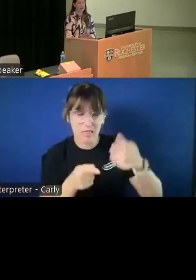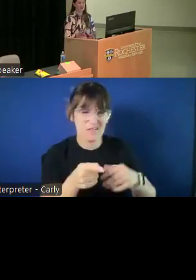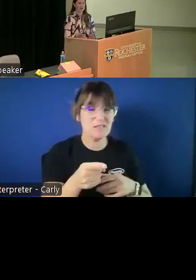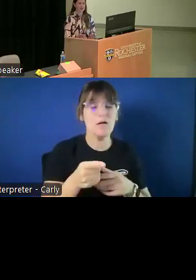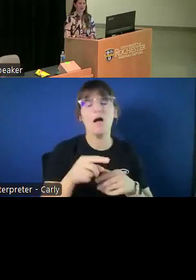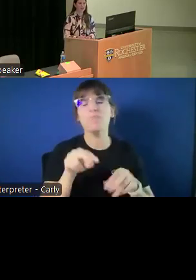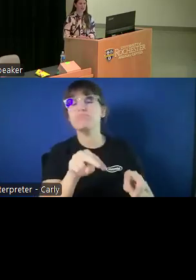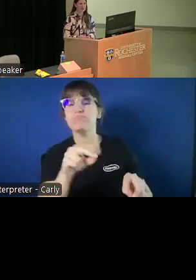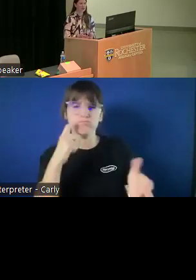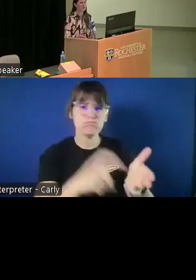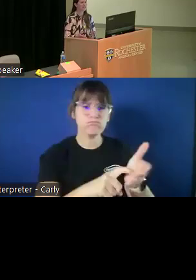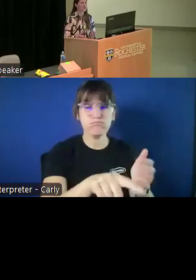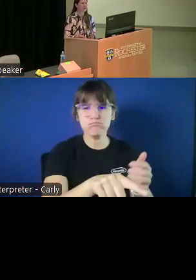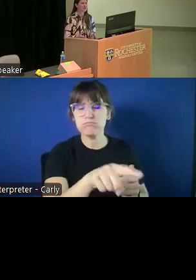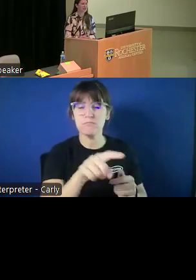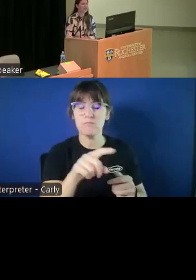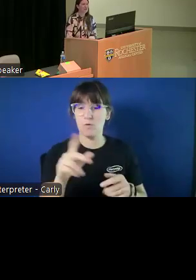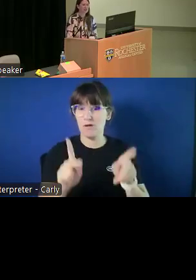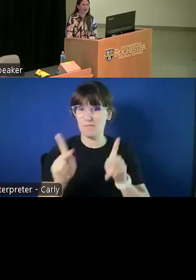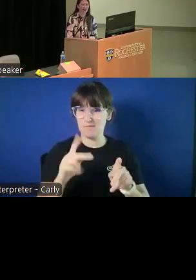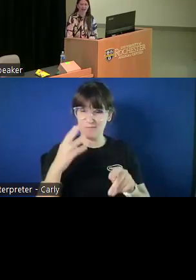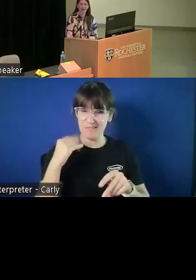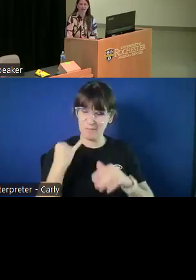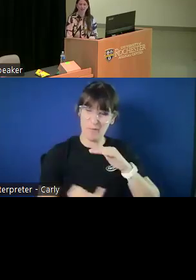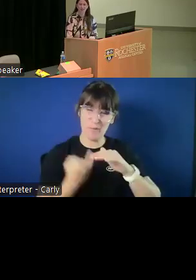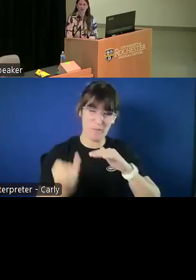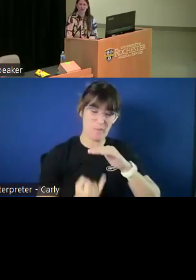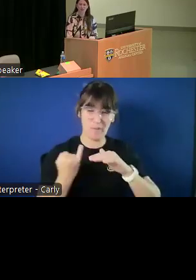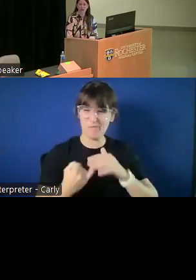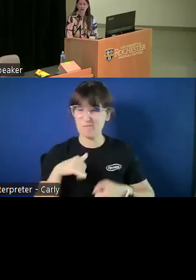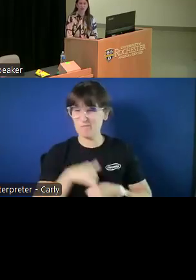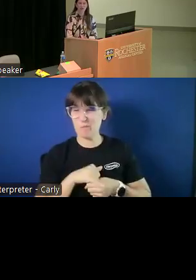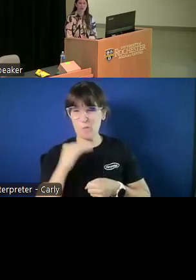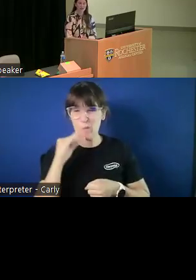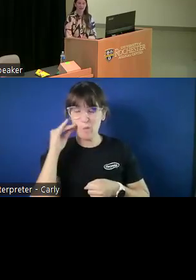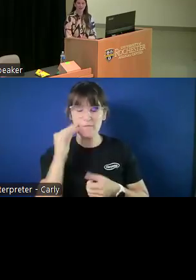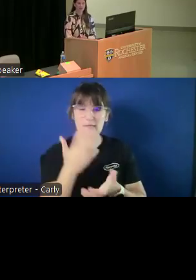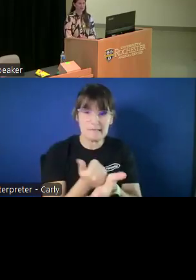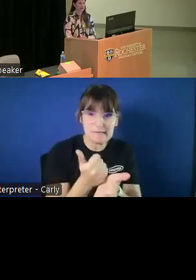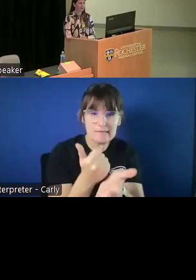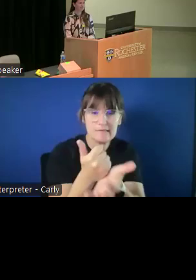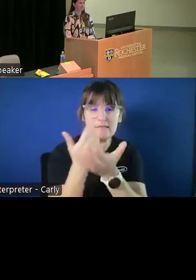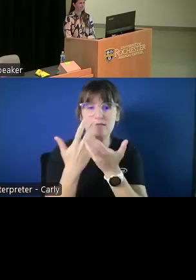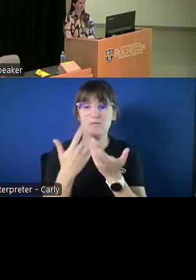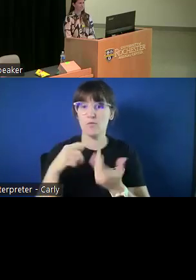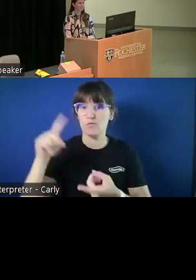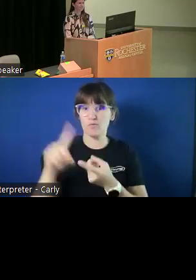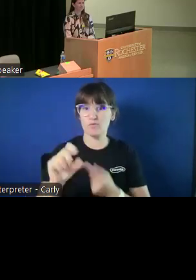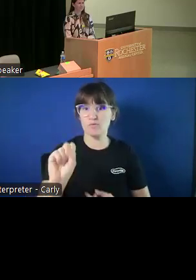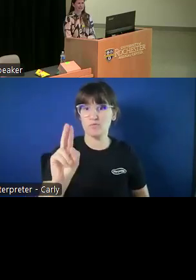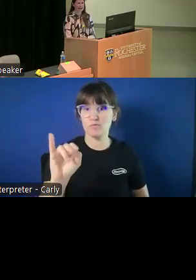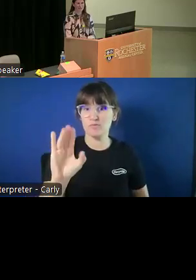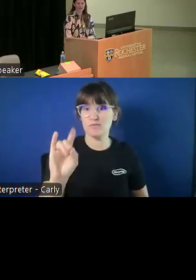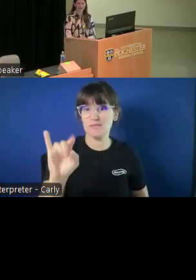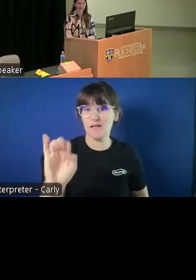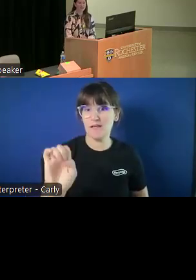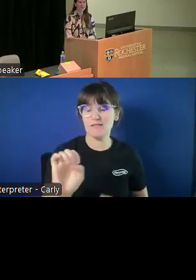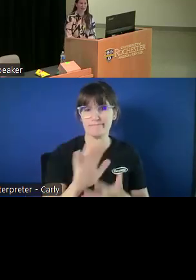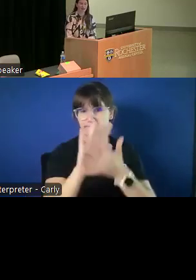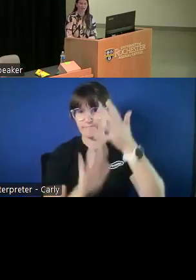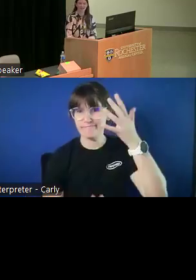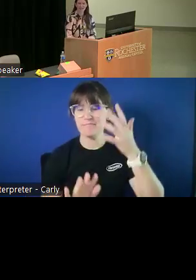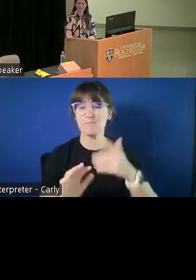making sure that folks aren't lonely anymore or uh trying to reduce suicide um gaps in clinical care